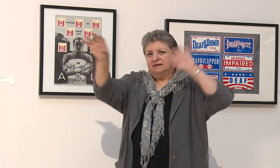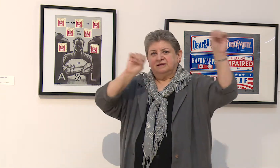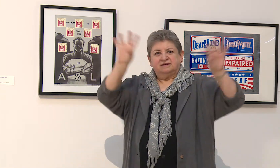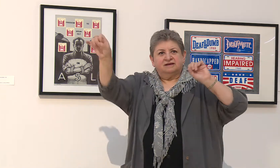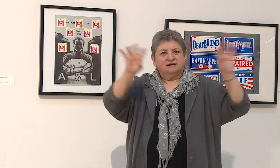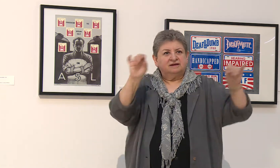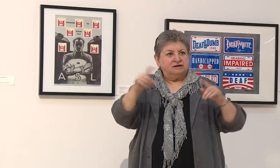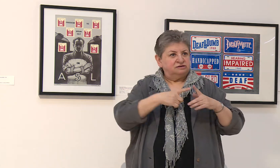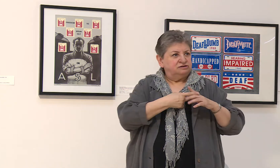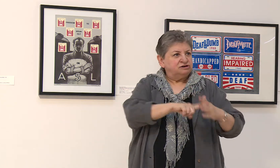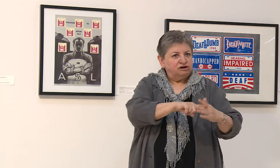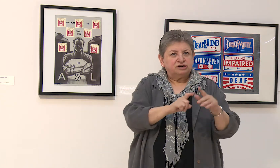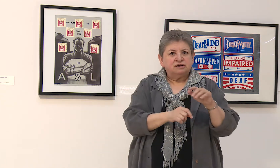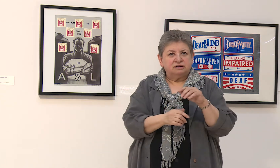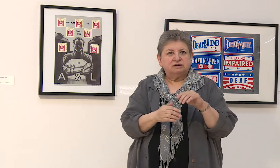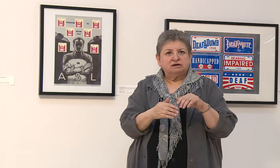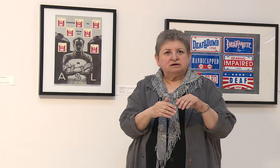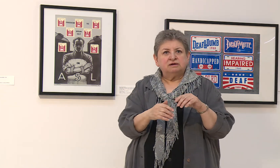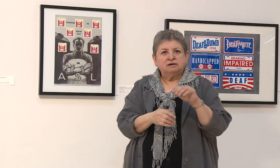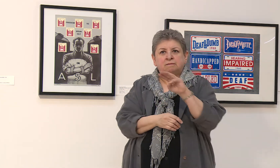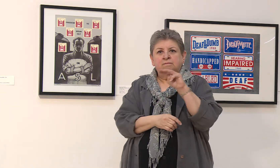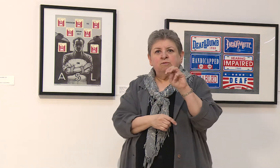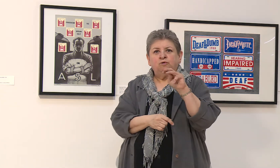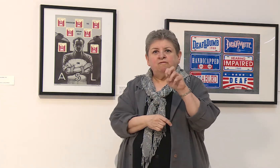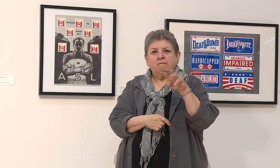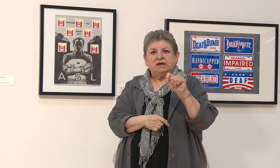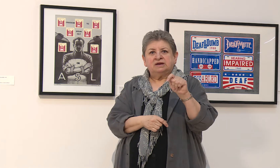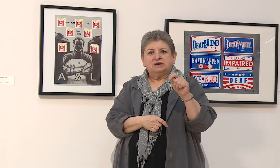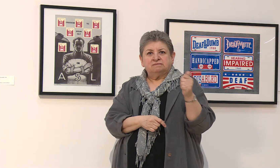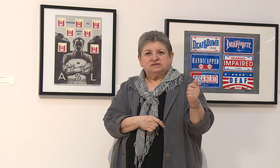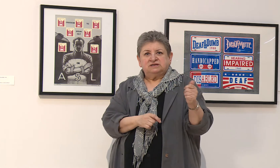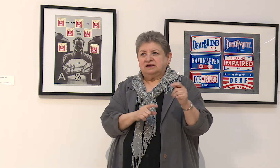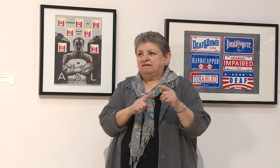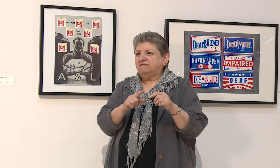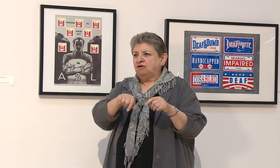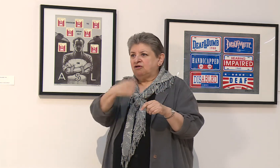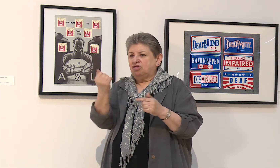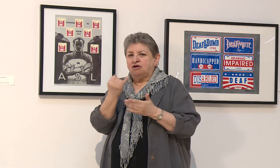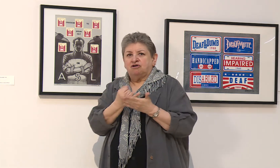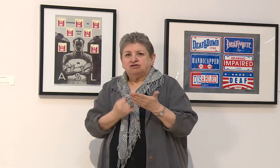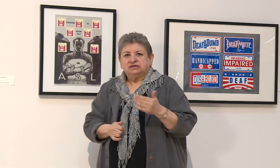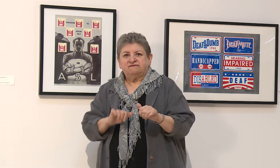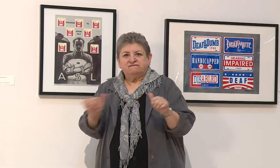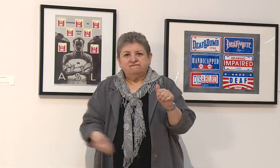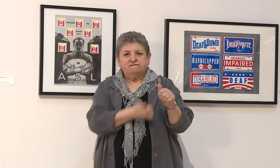The idea was to create art on envelopes and mail them to folks.